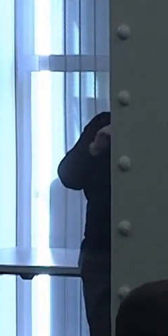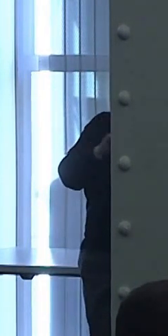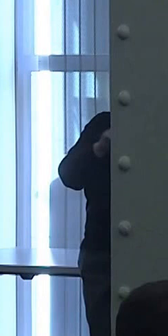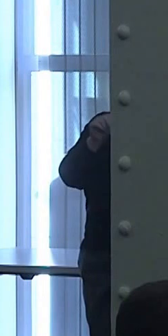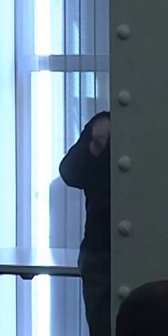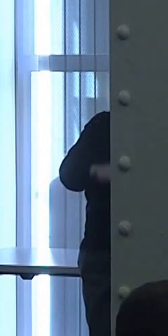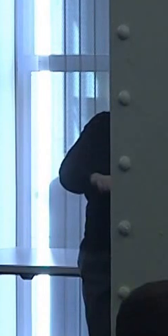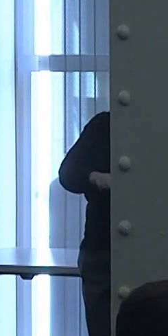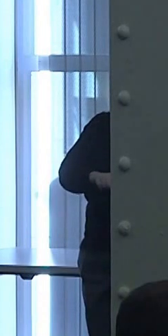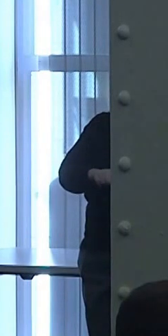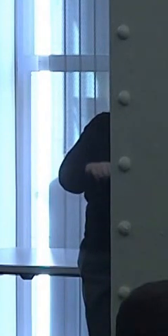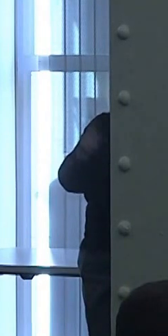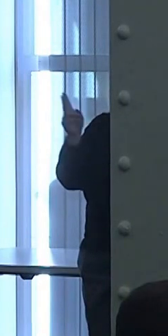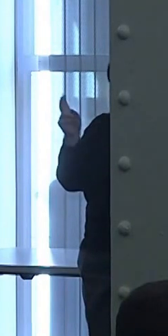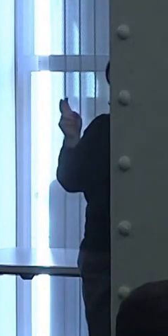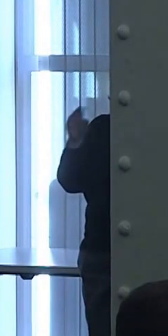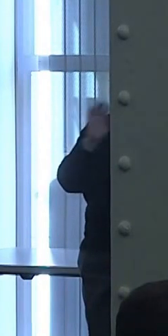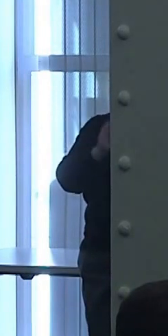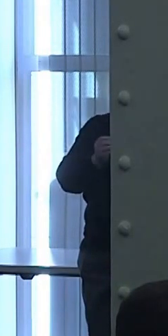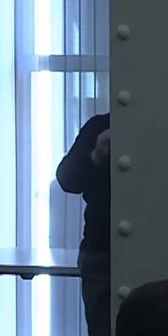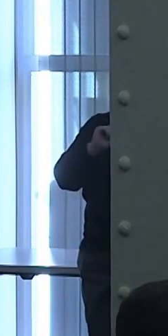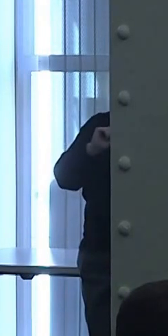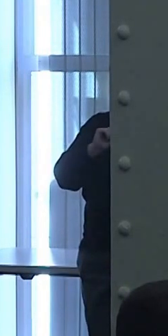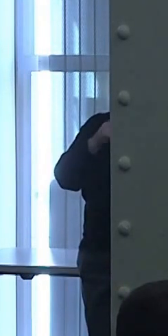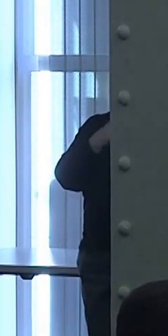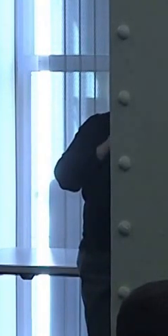to "fix it" or make my leg like the other,